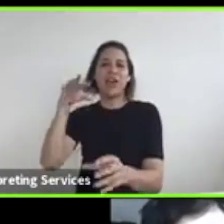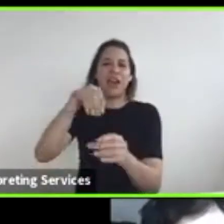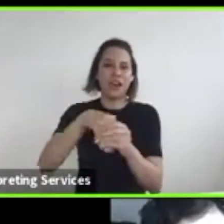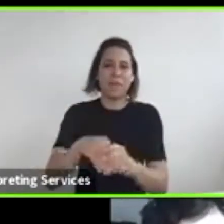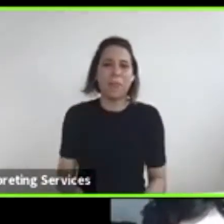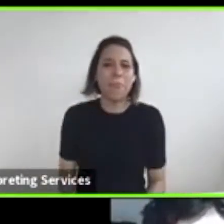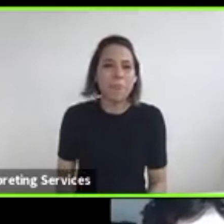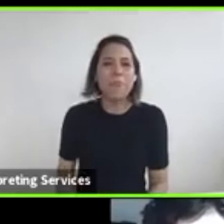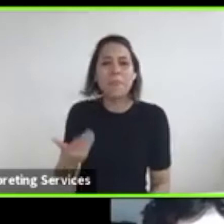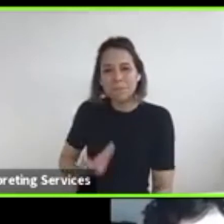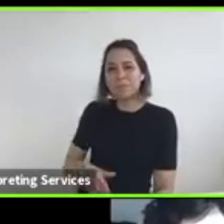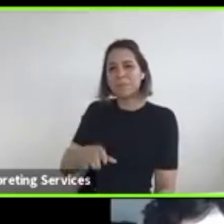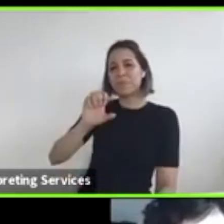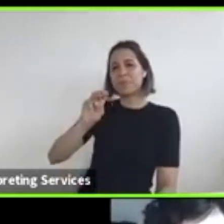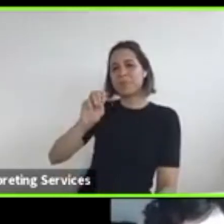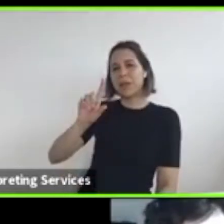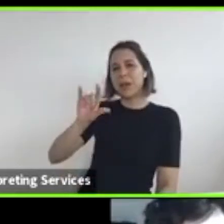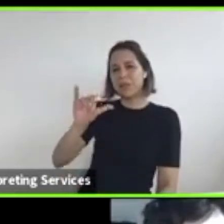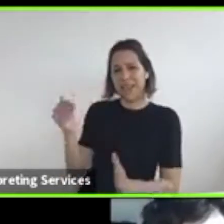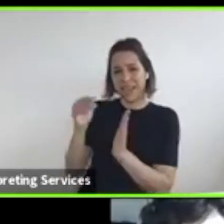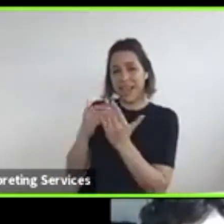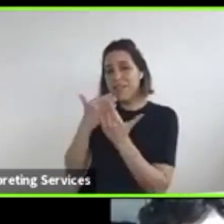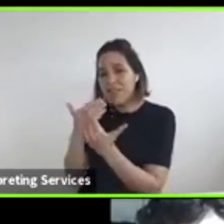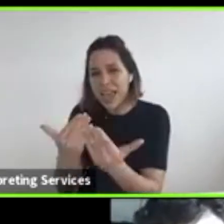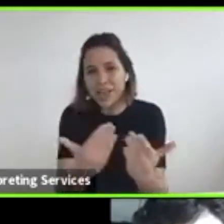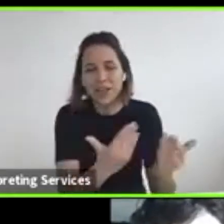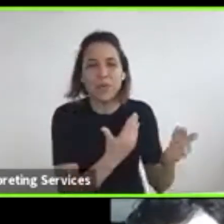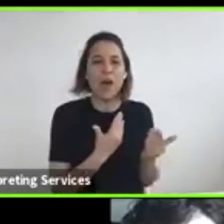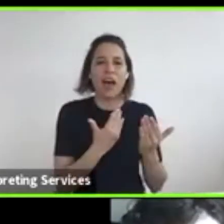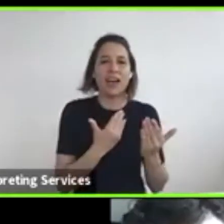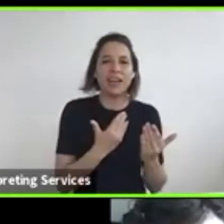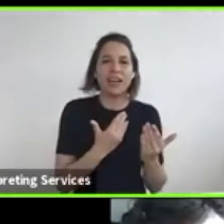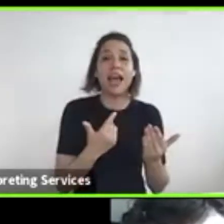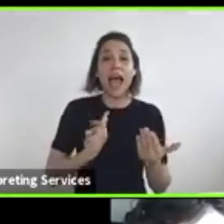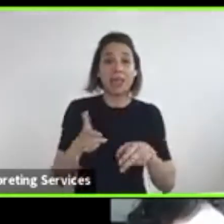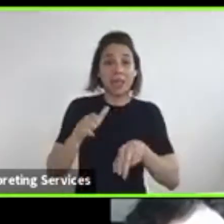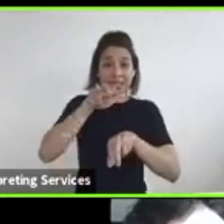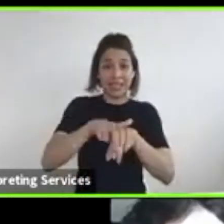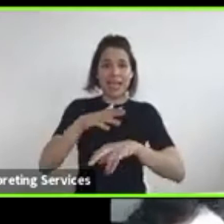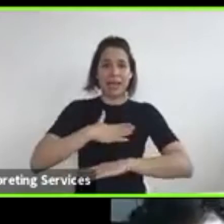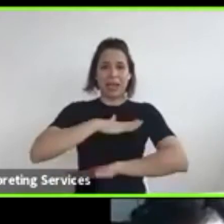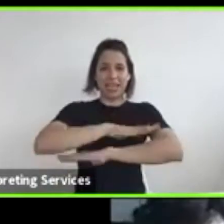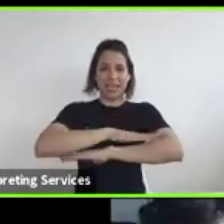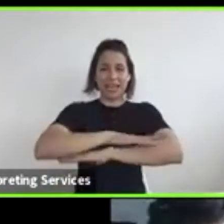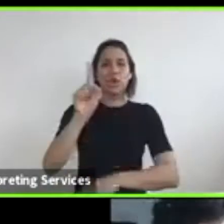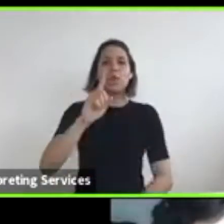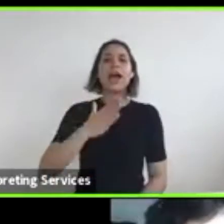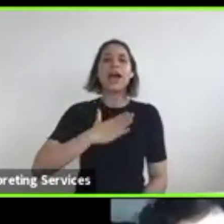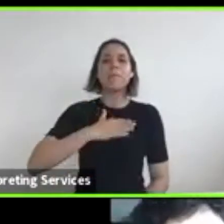THIS IS EMILY AGAI, AND I AM SITTING AT MY DESK, IN MY APARTMENT.